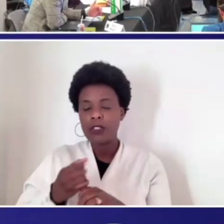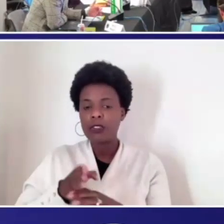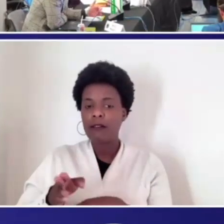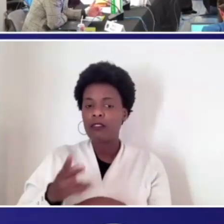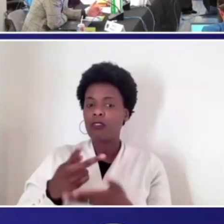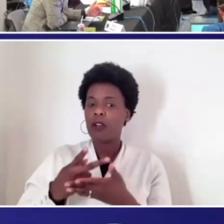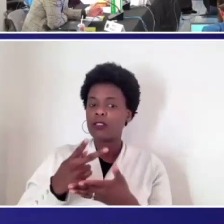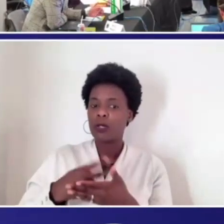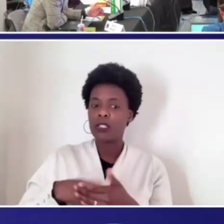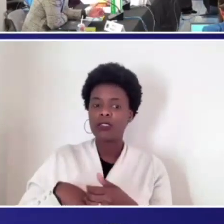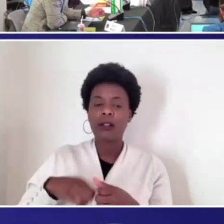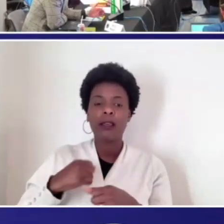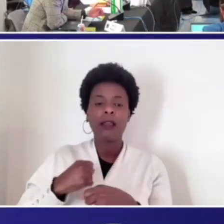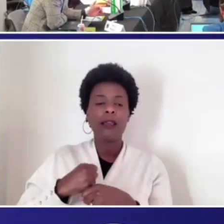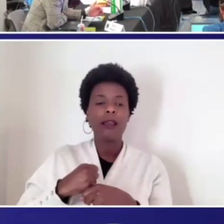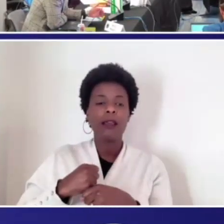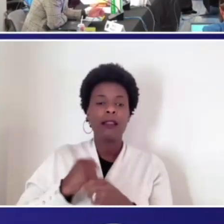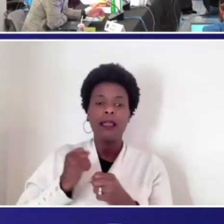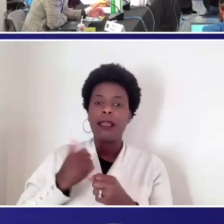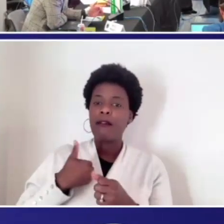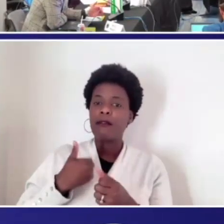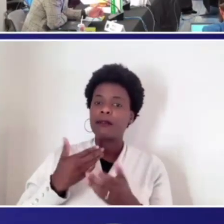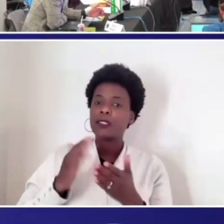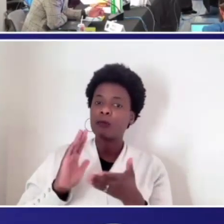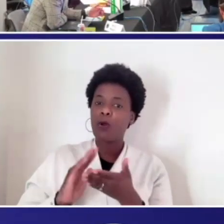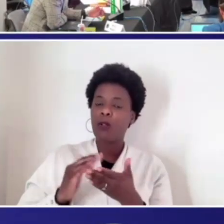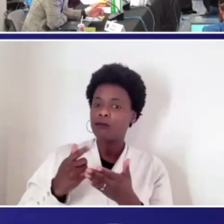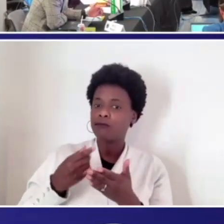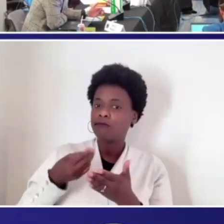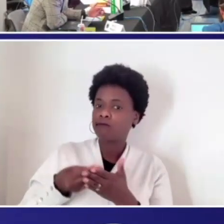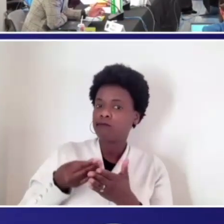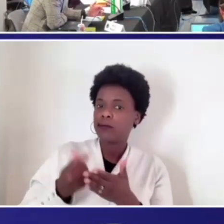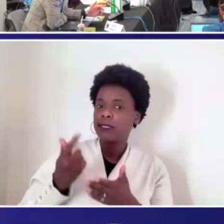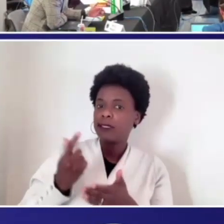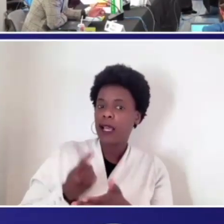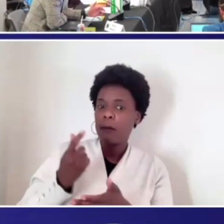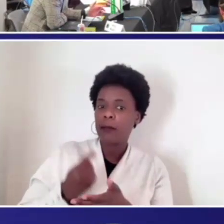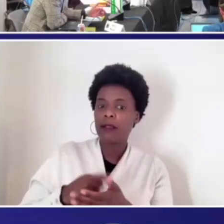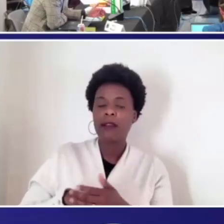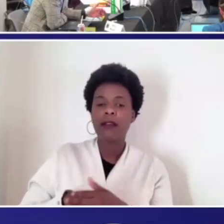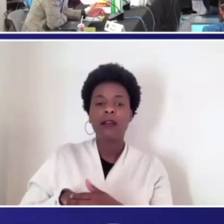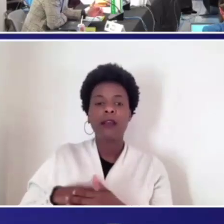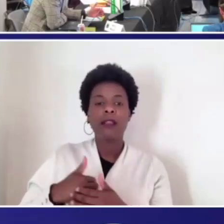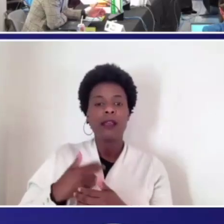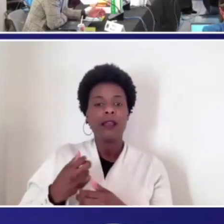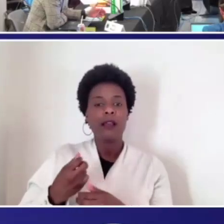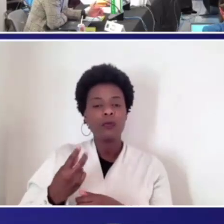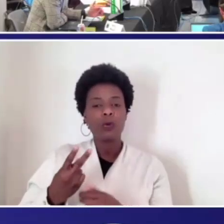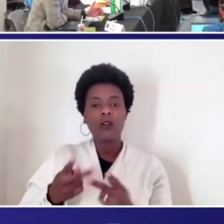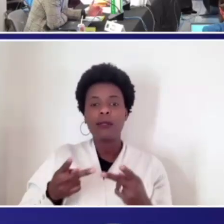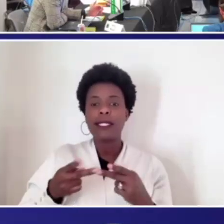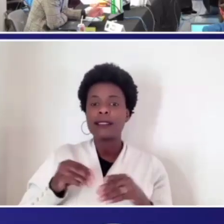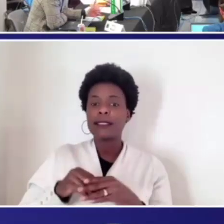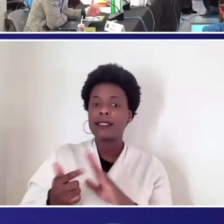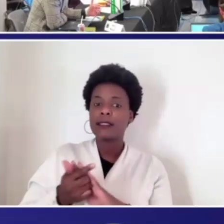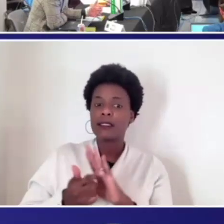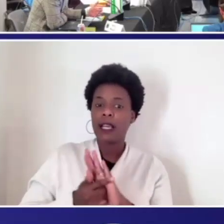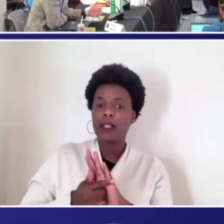There are 12 places in statute in the Federal government, not just in the Department of Education, but other places, including Medicare, Medicaid,